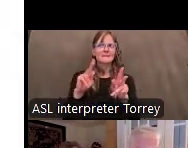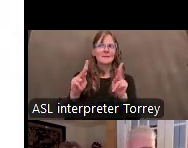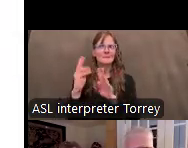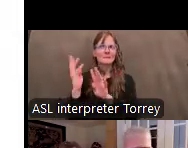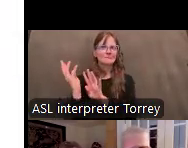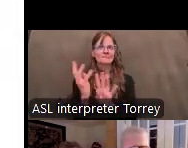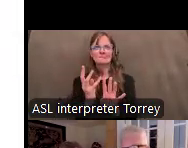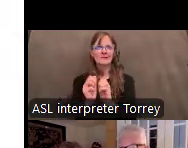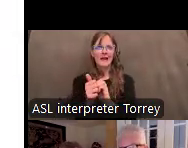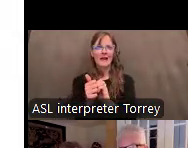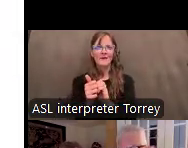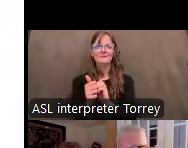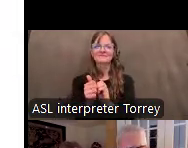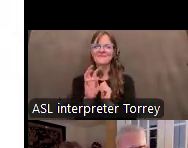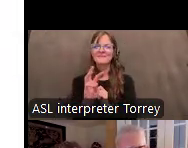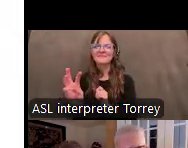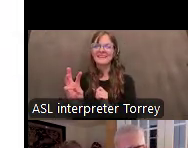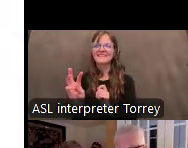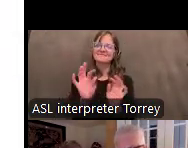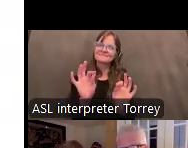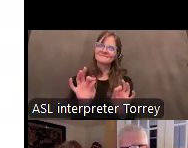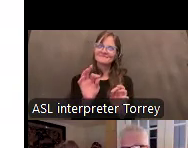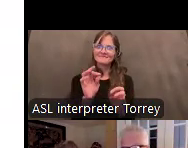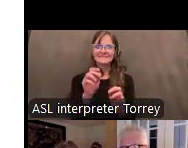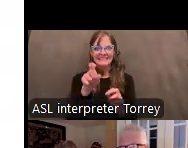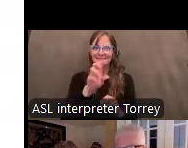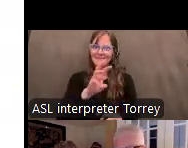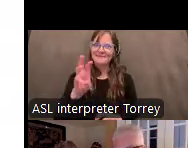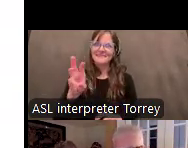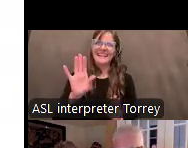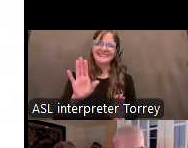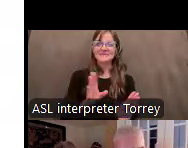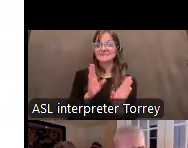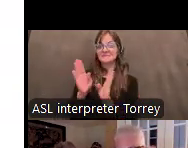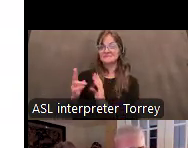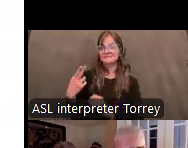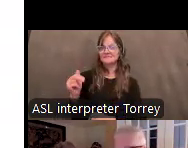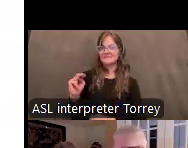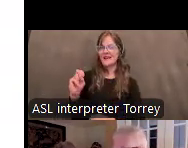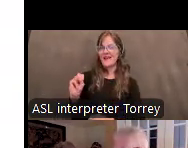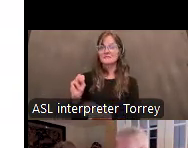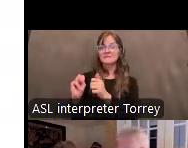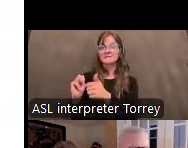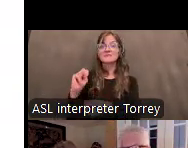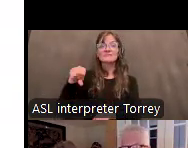So the website is we have this brand, we've created a there, in quotes, there, we're going